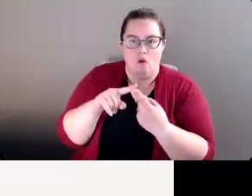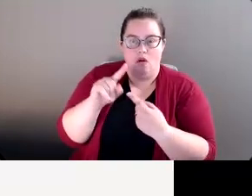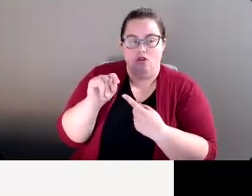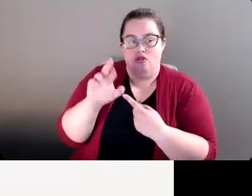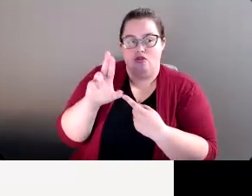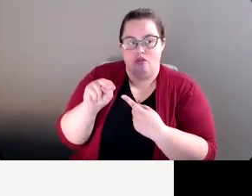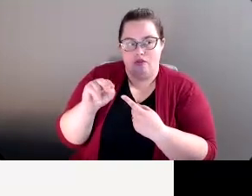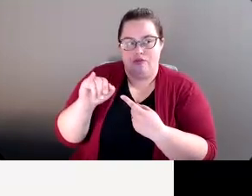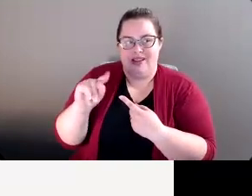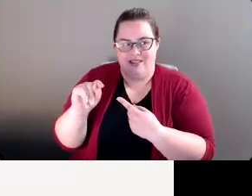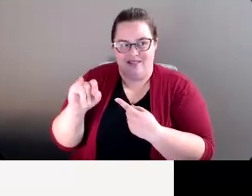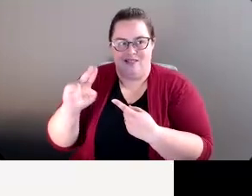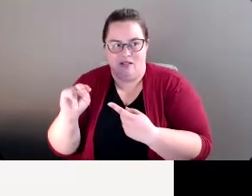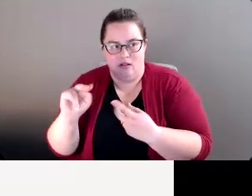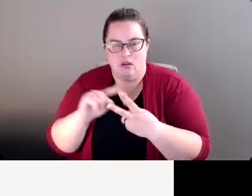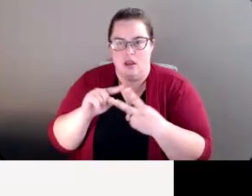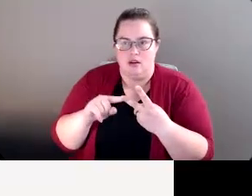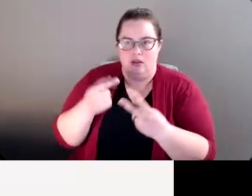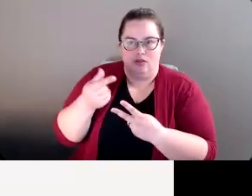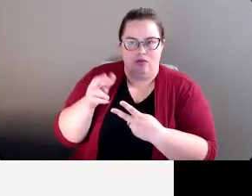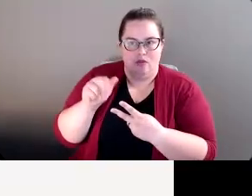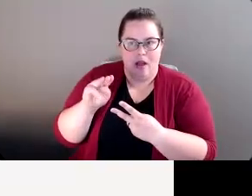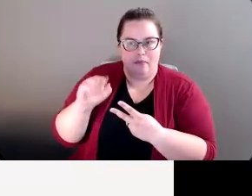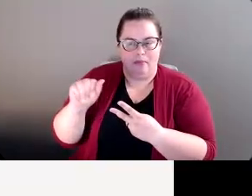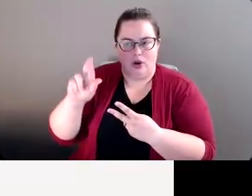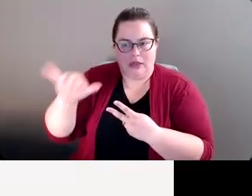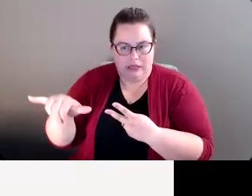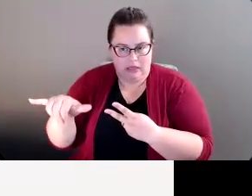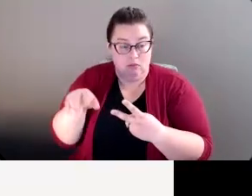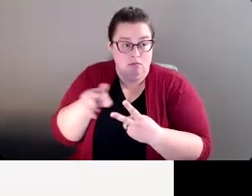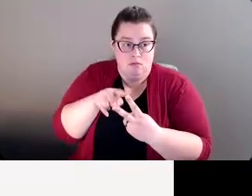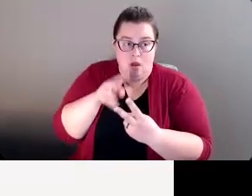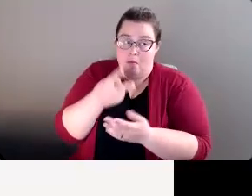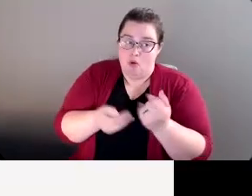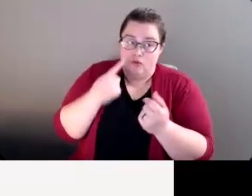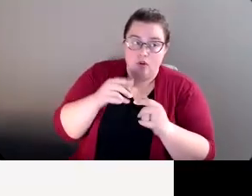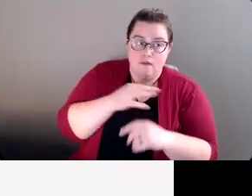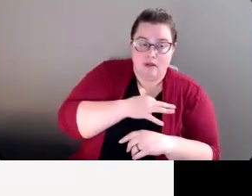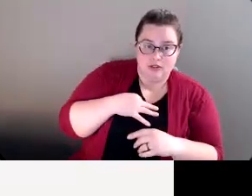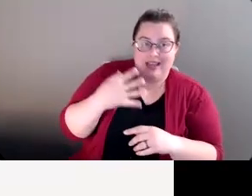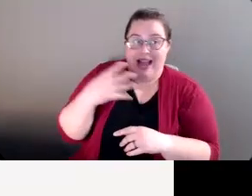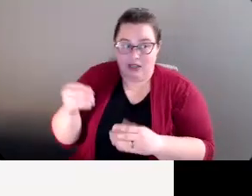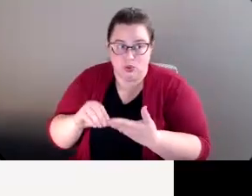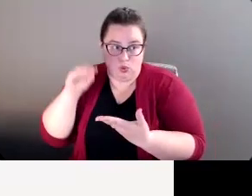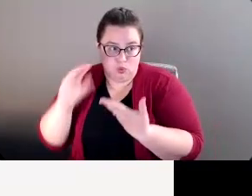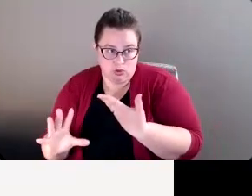for this next academic year for faculty and students. There will be a workgroup to evaluate